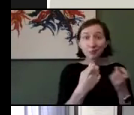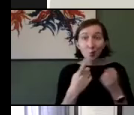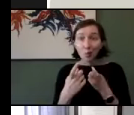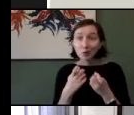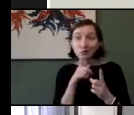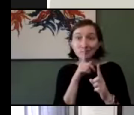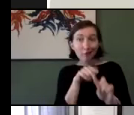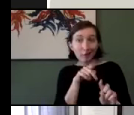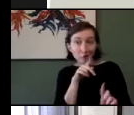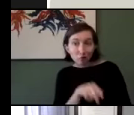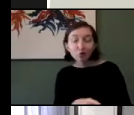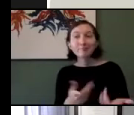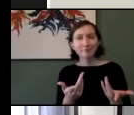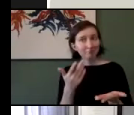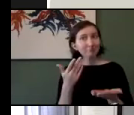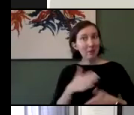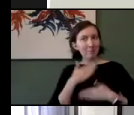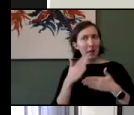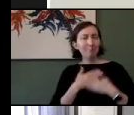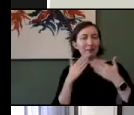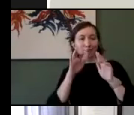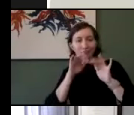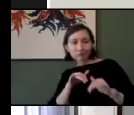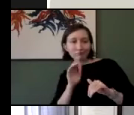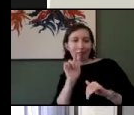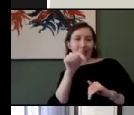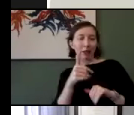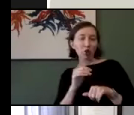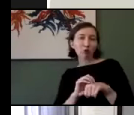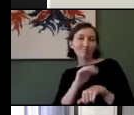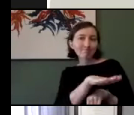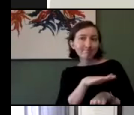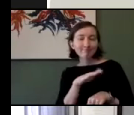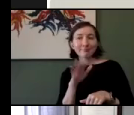I'm happy to get back with folks too if we can't answer the question immediately.